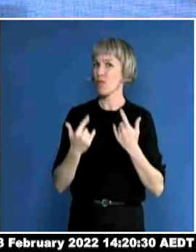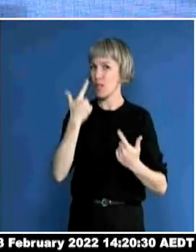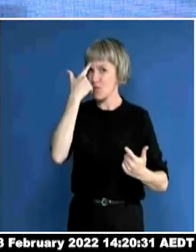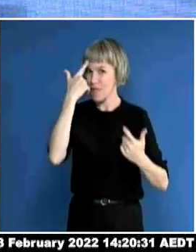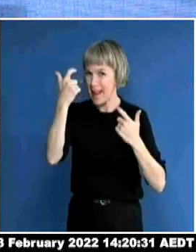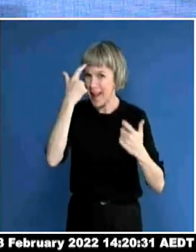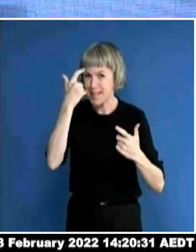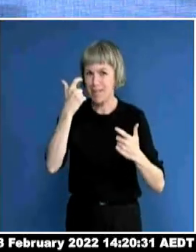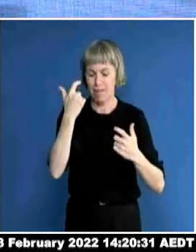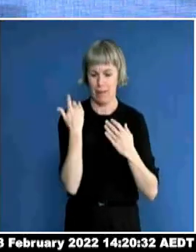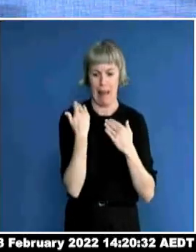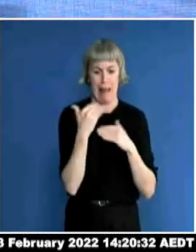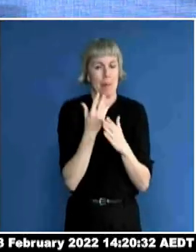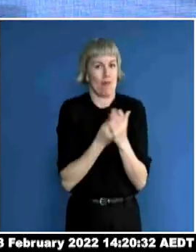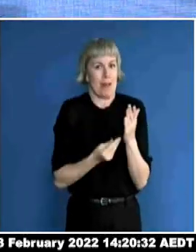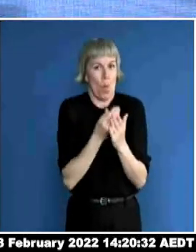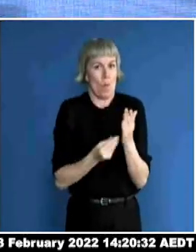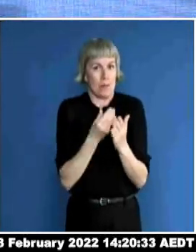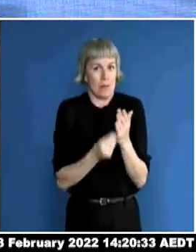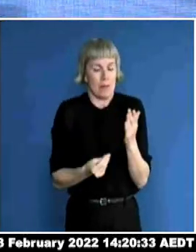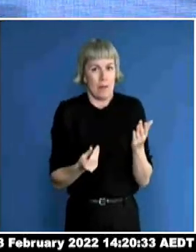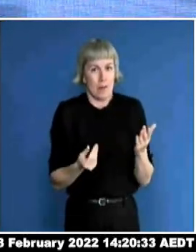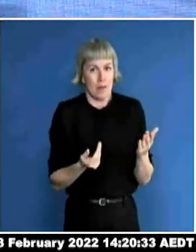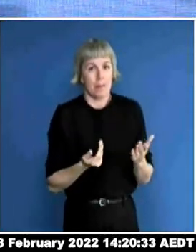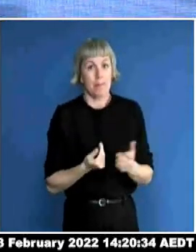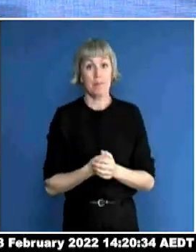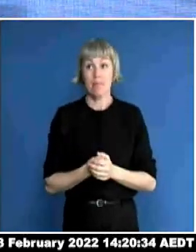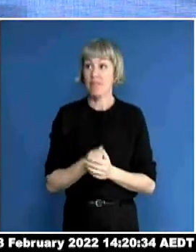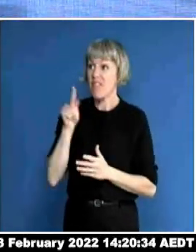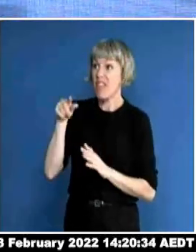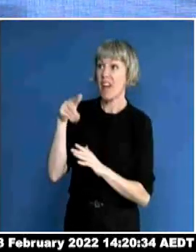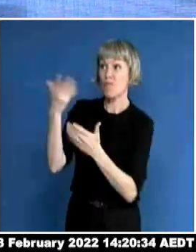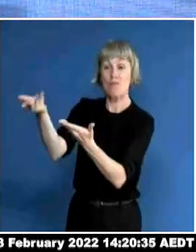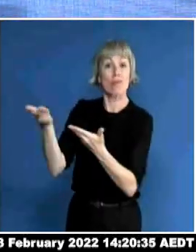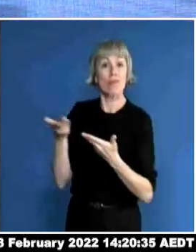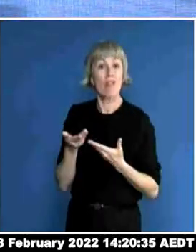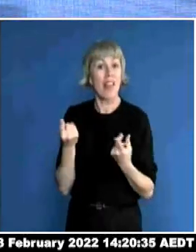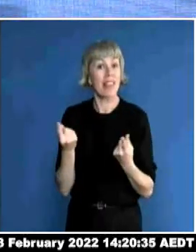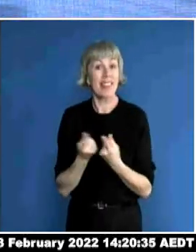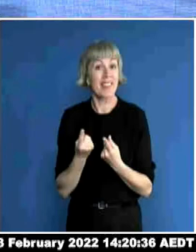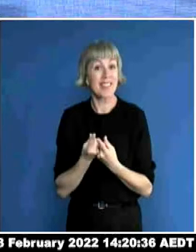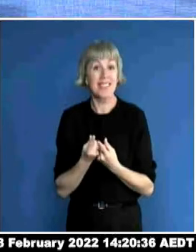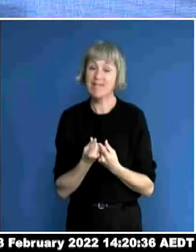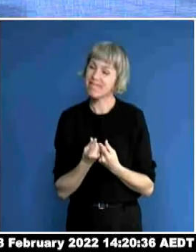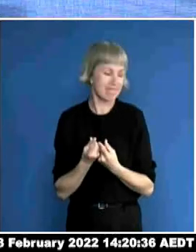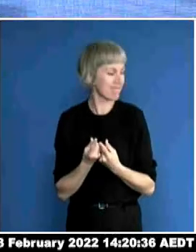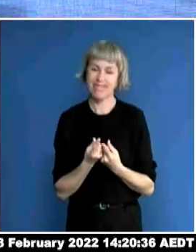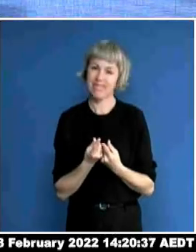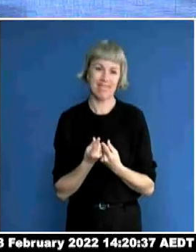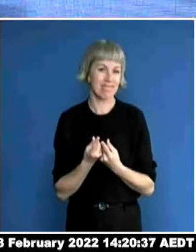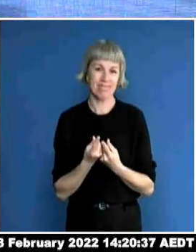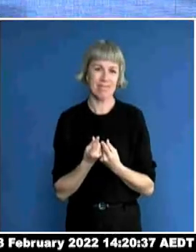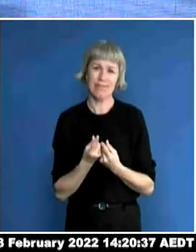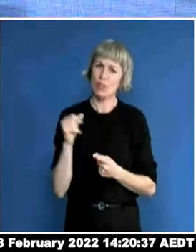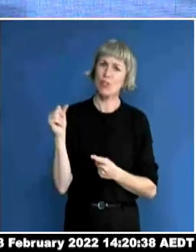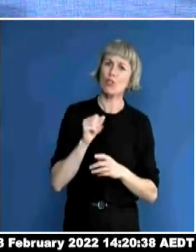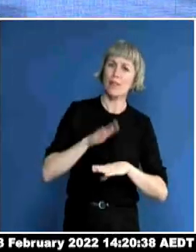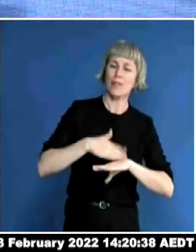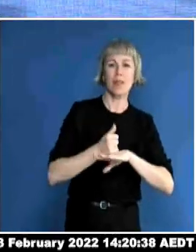they weren't providing - at the start there should have been the whole program set up and the whole equipment there to start off with.